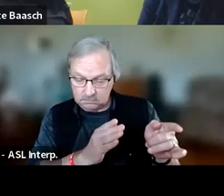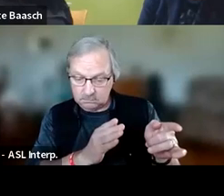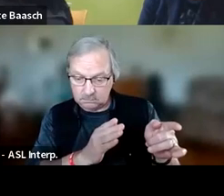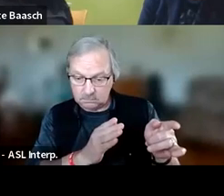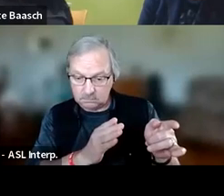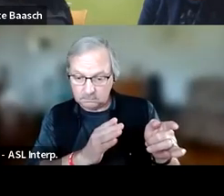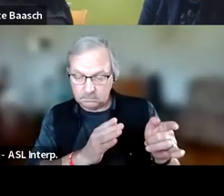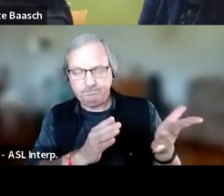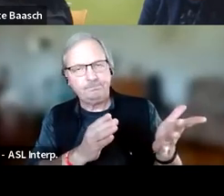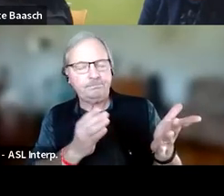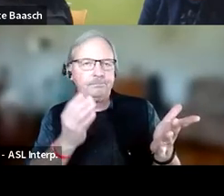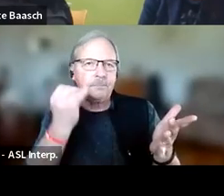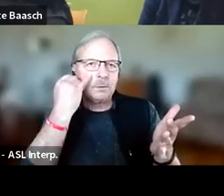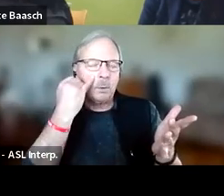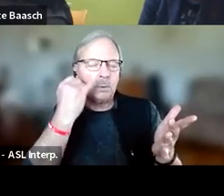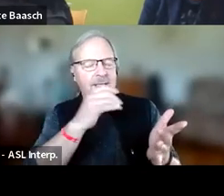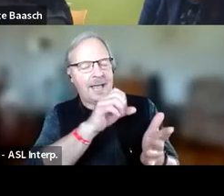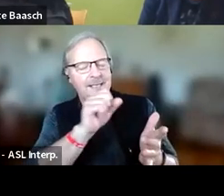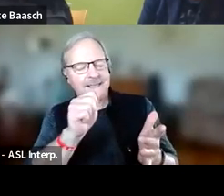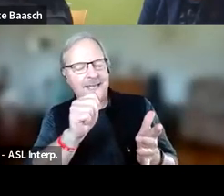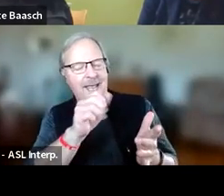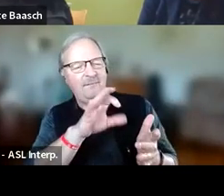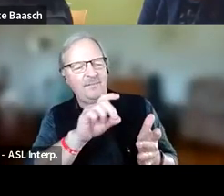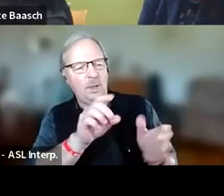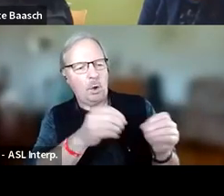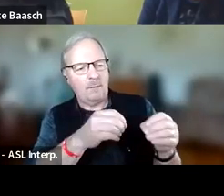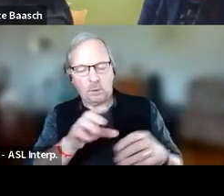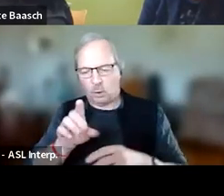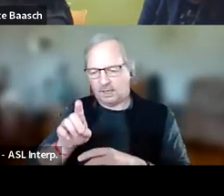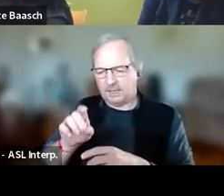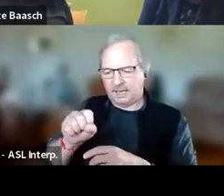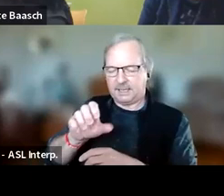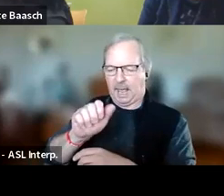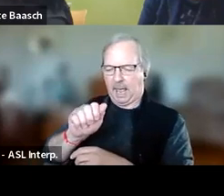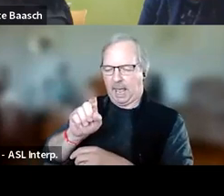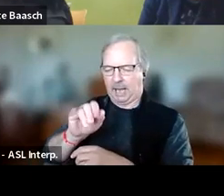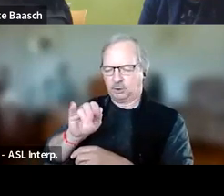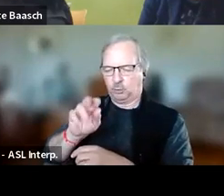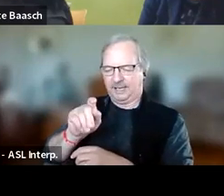let's say our SSA field office or our DDS adjudicator, or you mentioned the PRO,